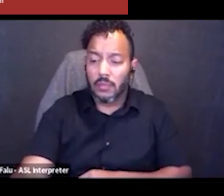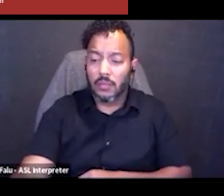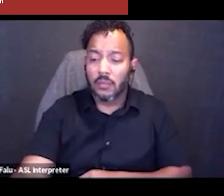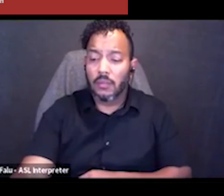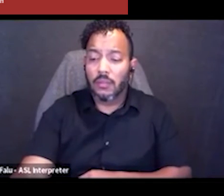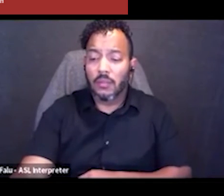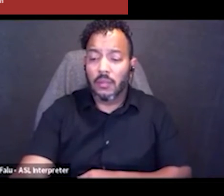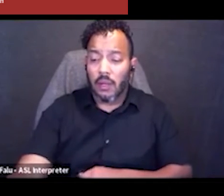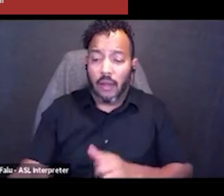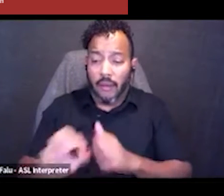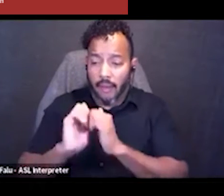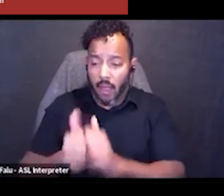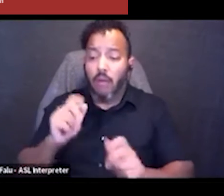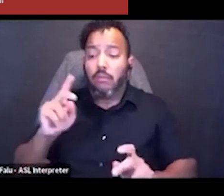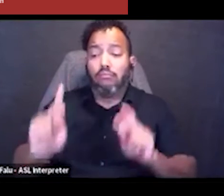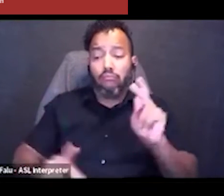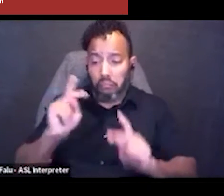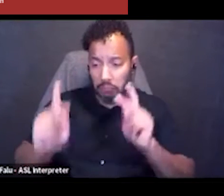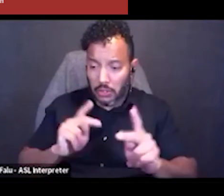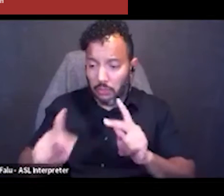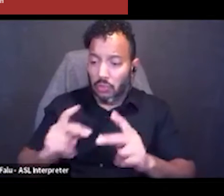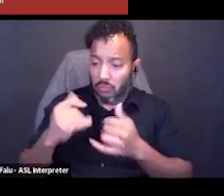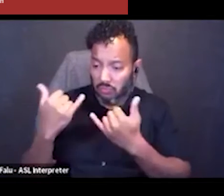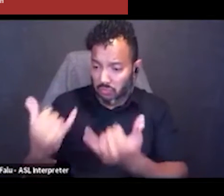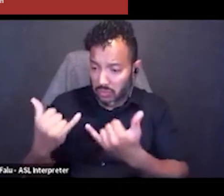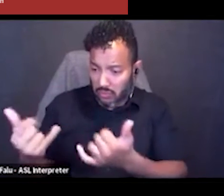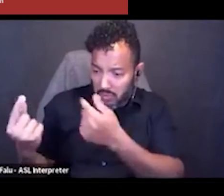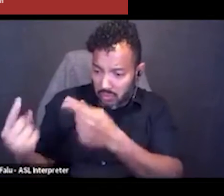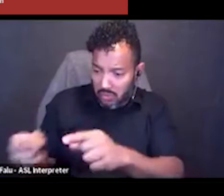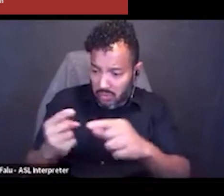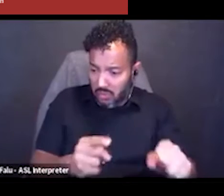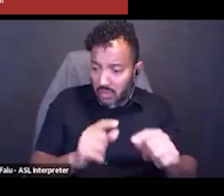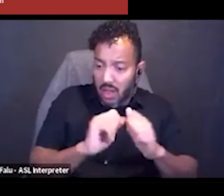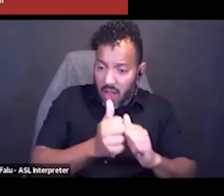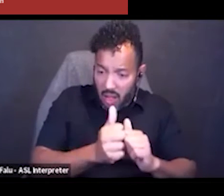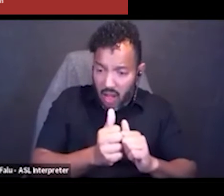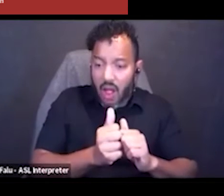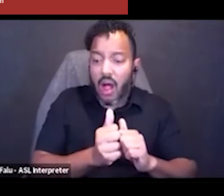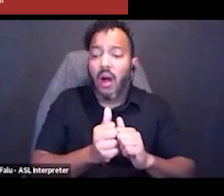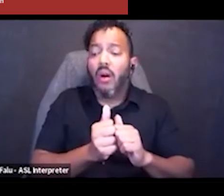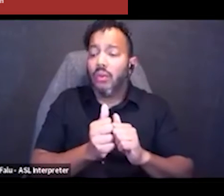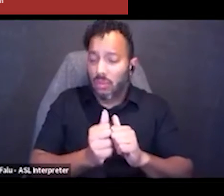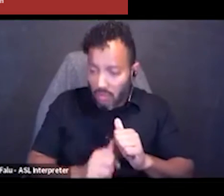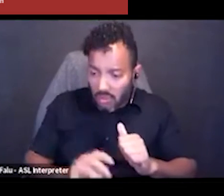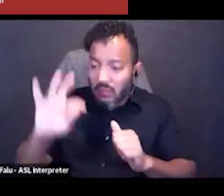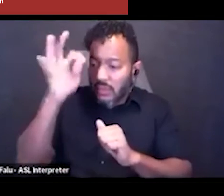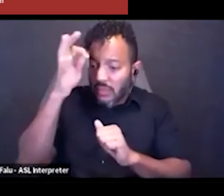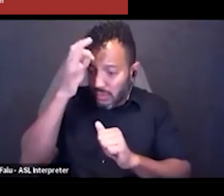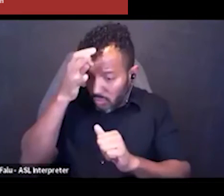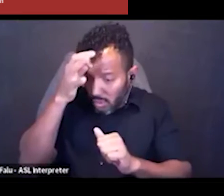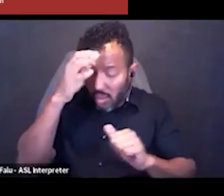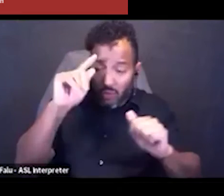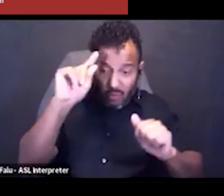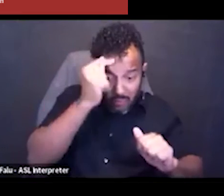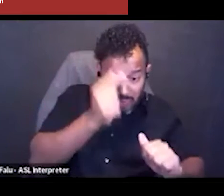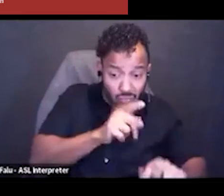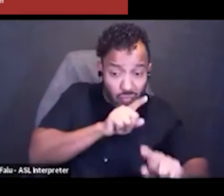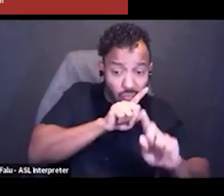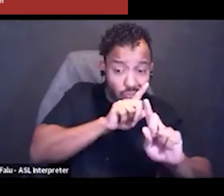is impacting people with disabilities? Do these trends reflect what we've seen in past federal disaster responses?